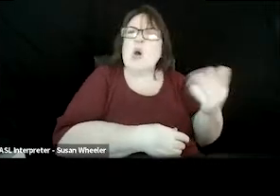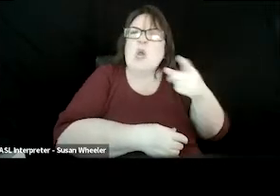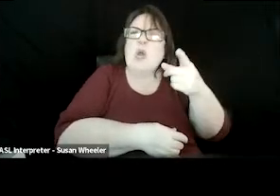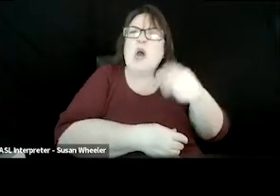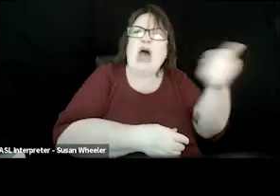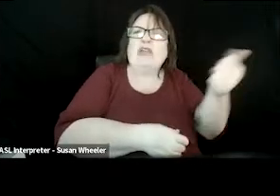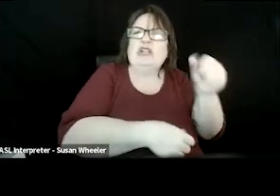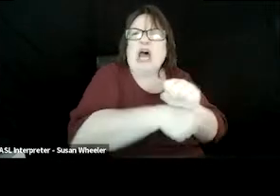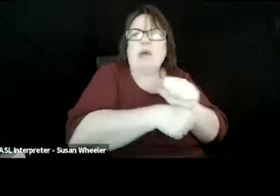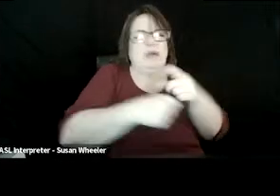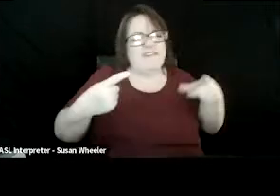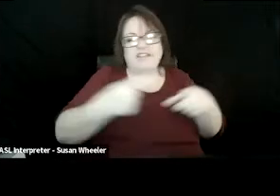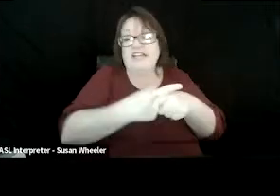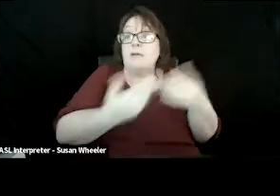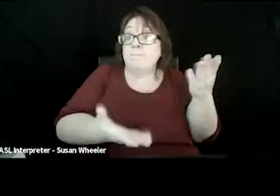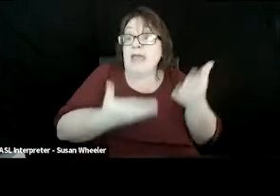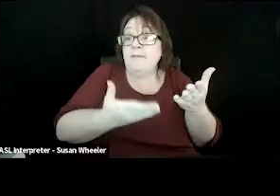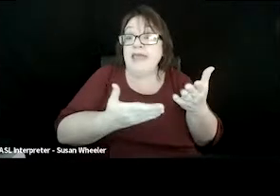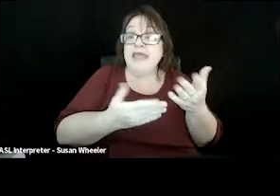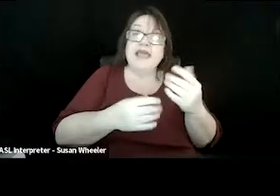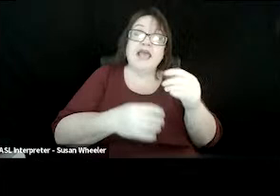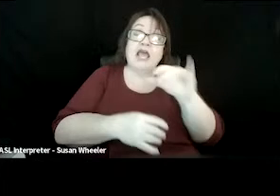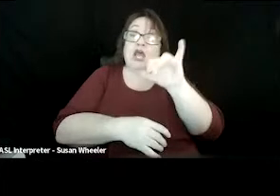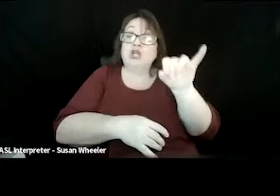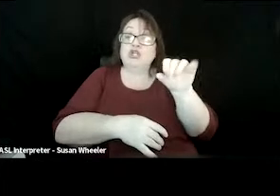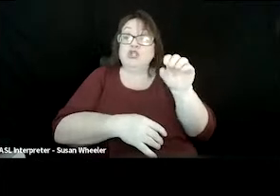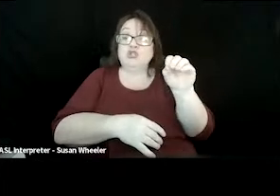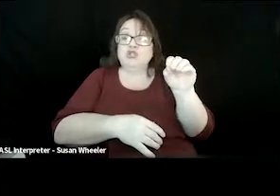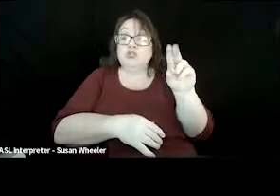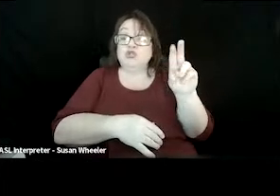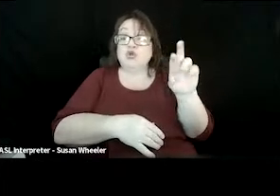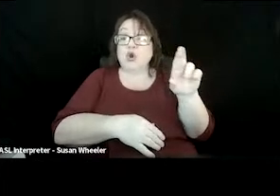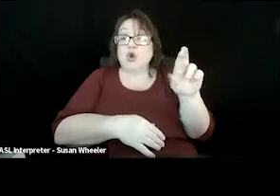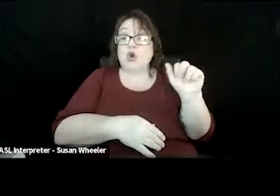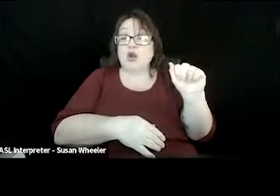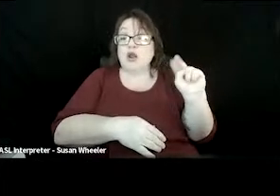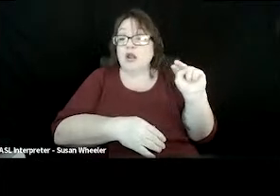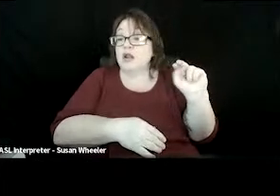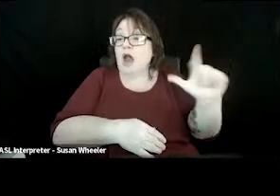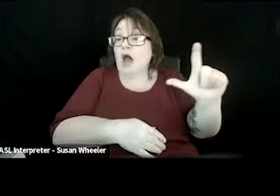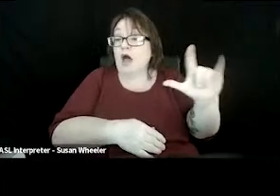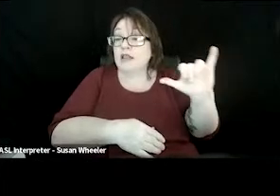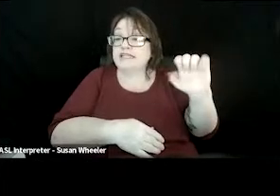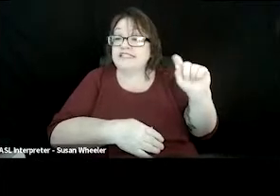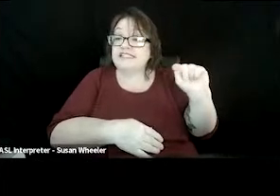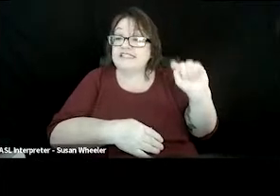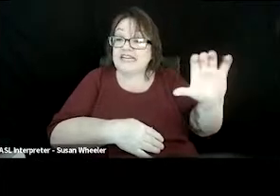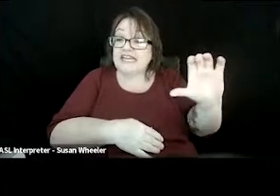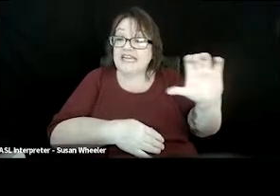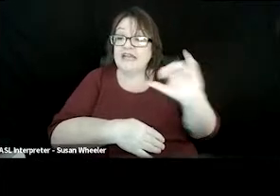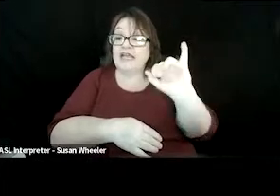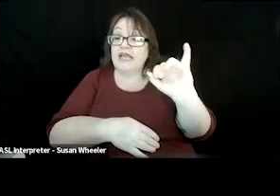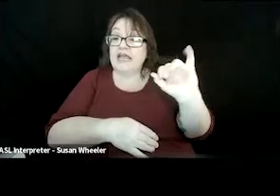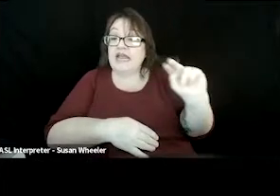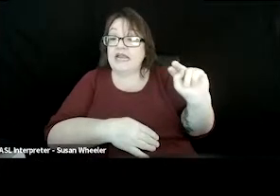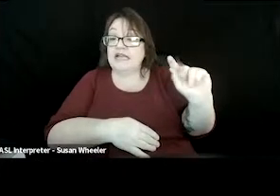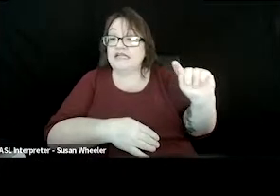there might be a journalistic integrity issue, there might be a concern that you're gonna be spending too much time doing it, it might be a concern